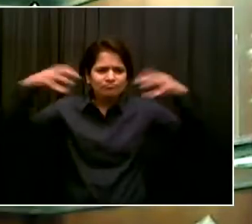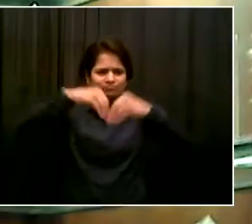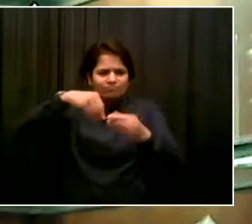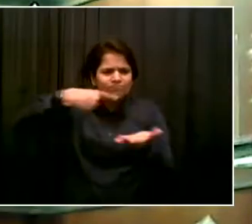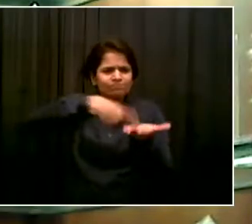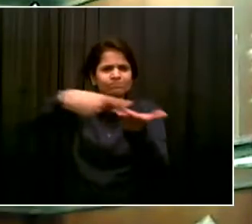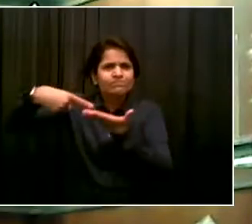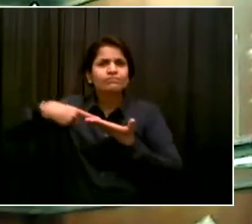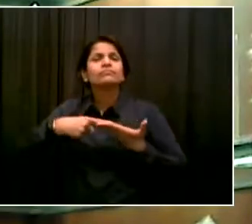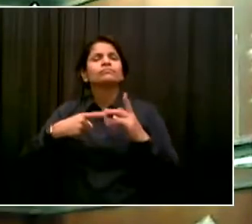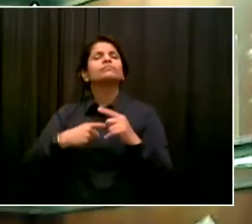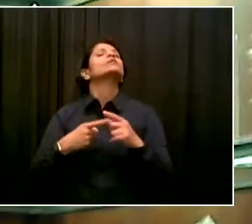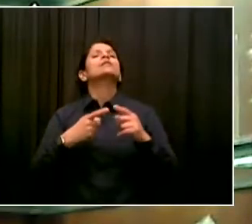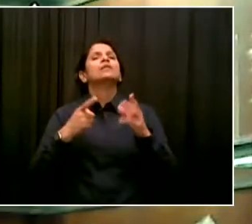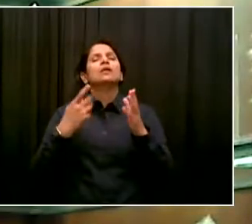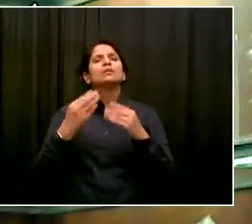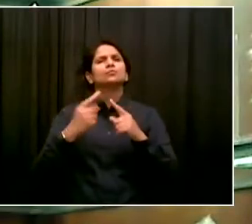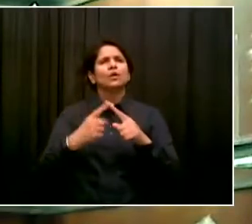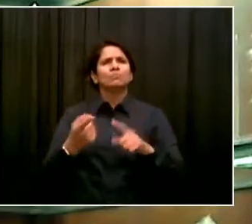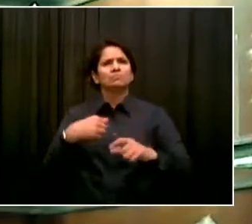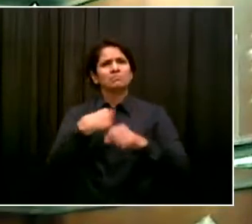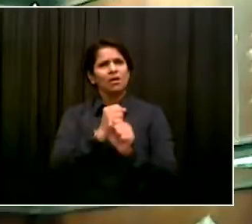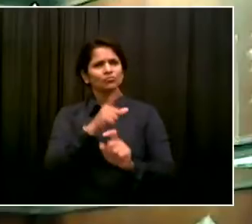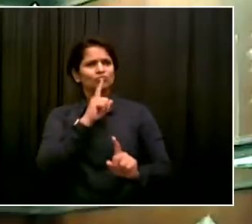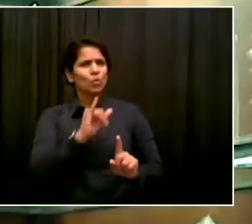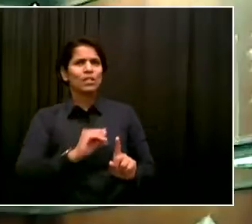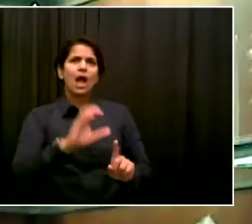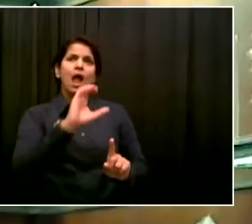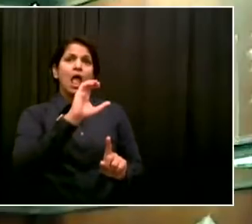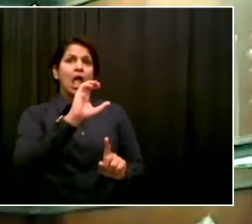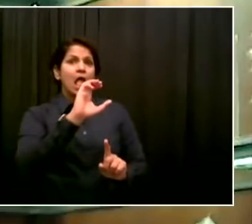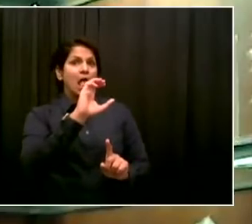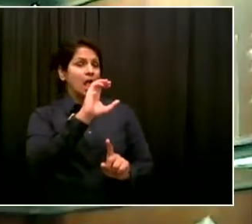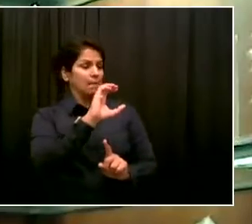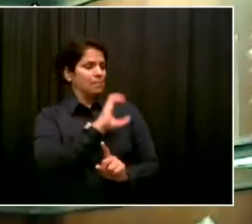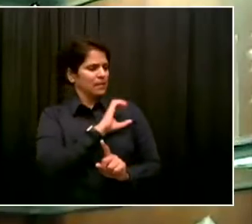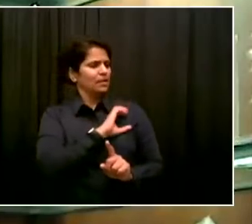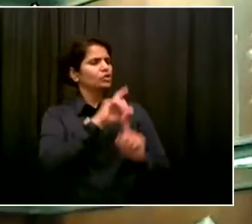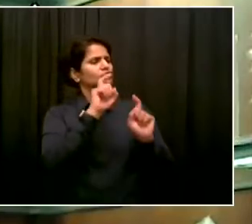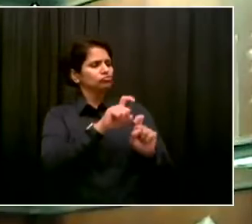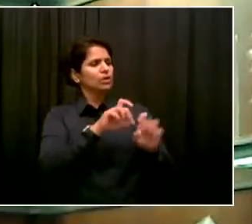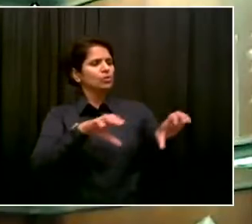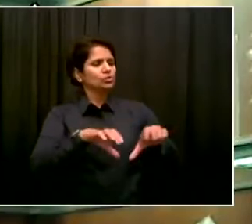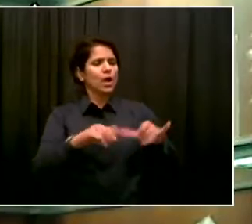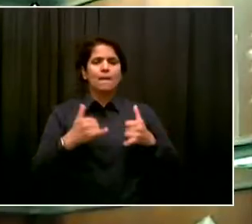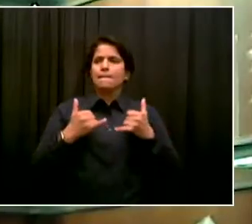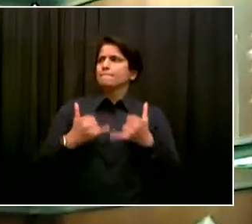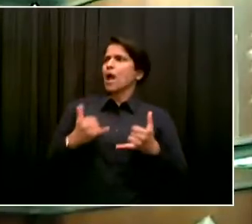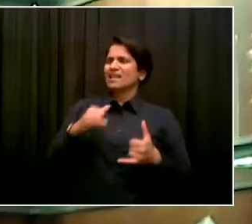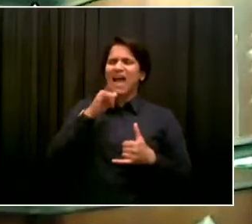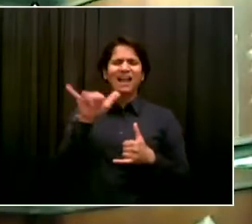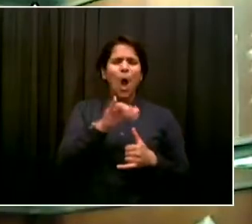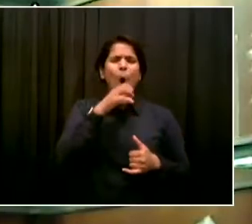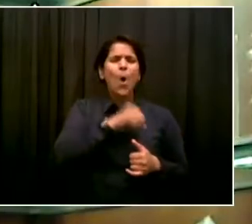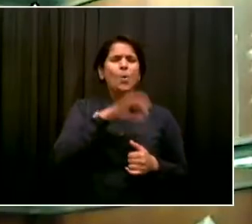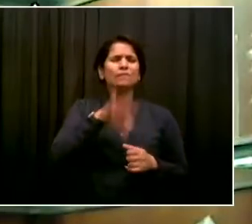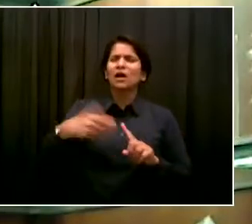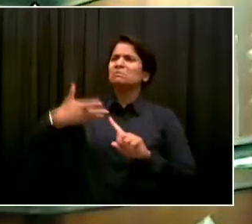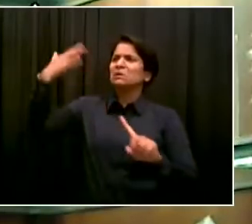REALLY MADE THIS EFFORT MOVE FORWARD. HITS IS ENSURING WE ARE MODERNIZING AND